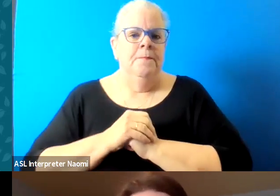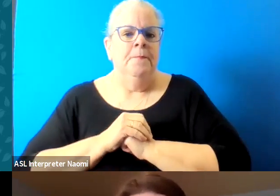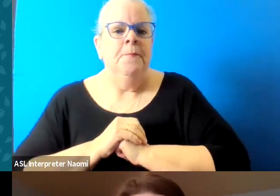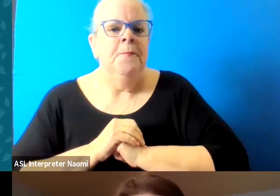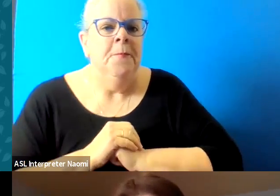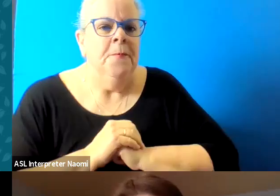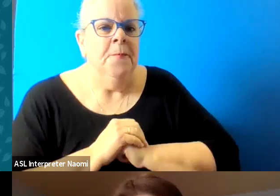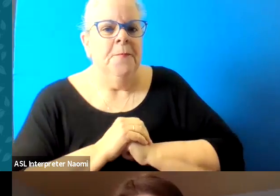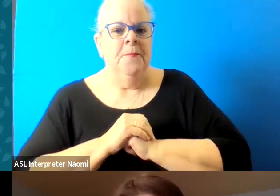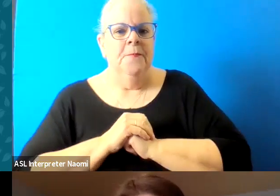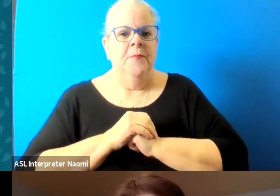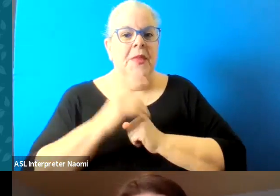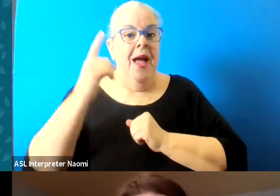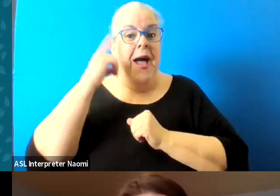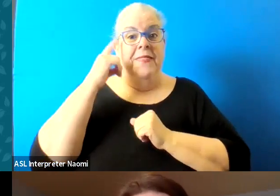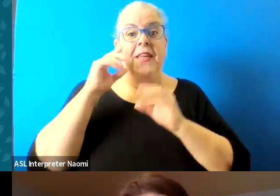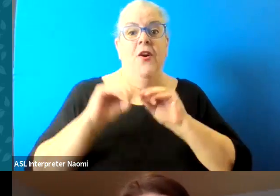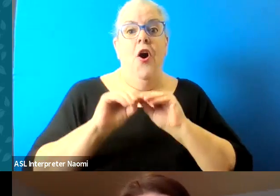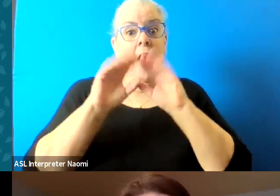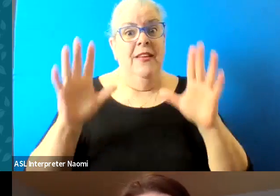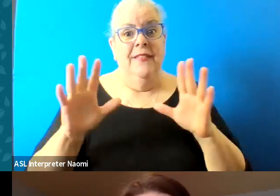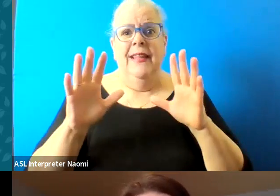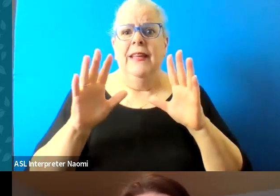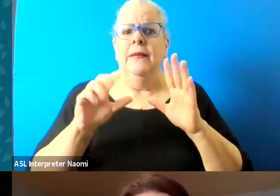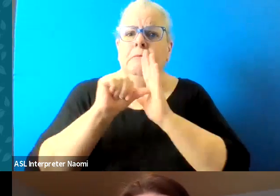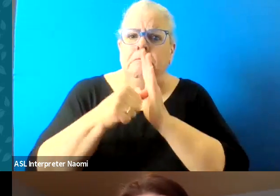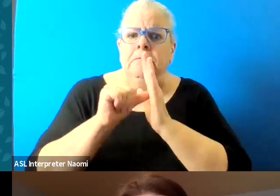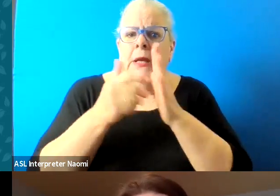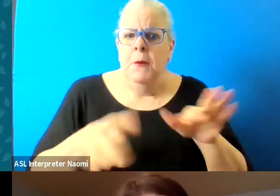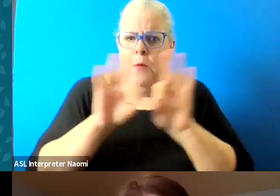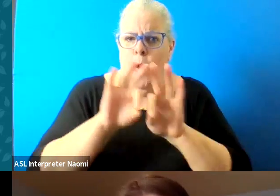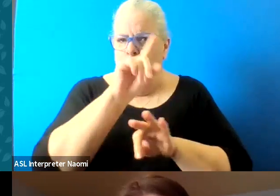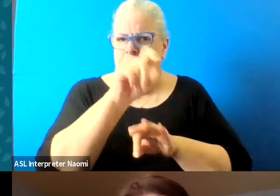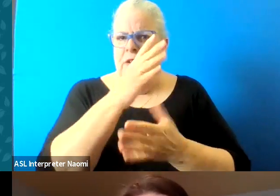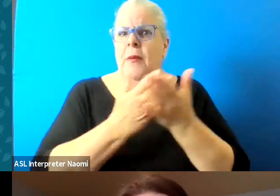I think it's obviously a pressing question and it's something good to keep in mind